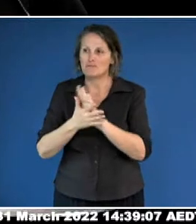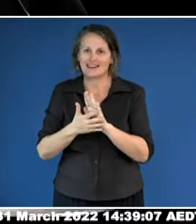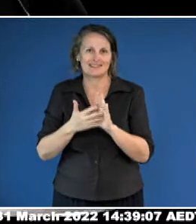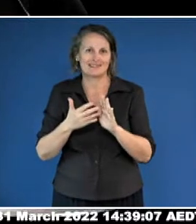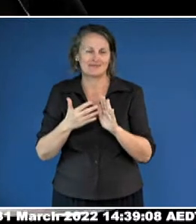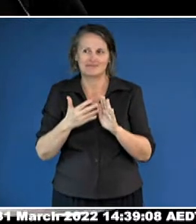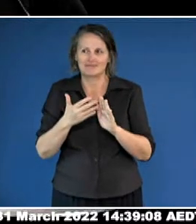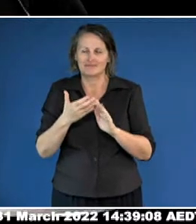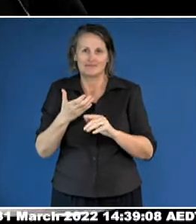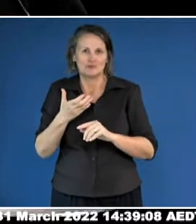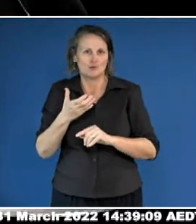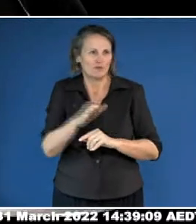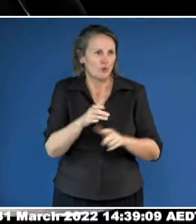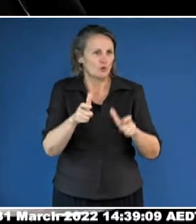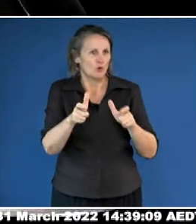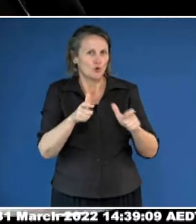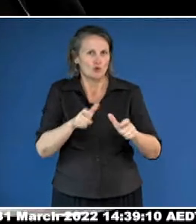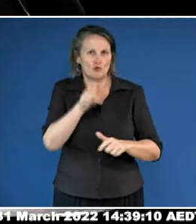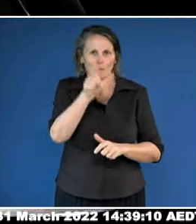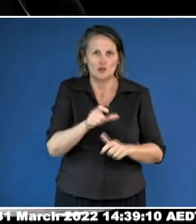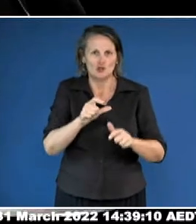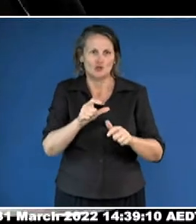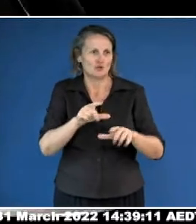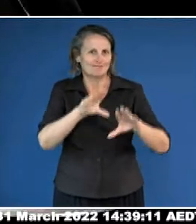of a person", and that this is very similar to how the NDIS defines restrictive